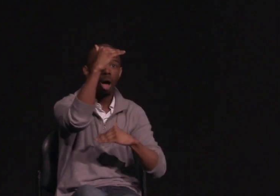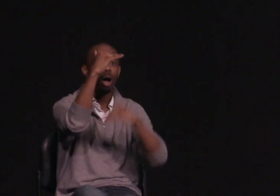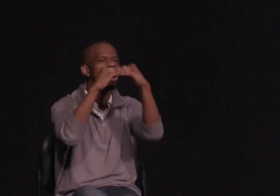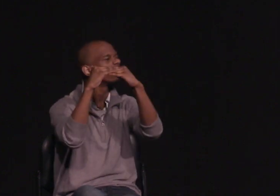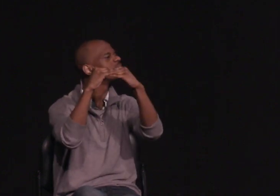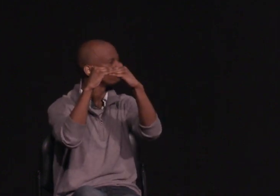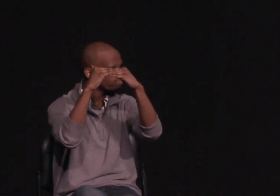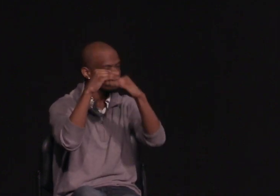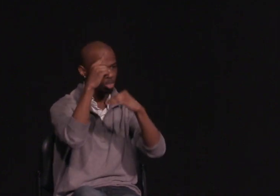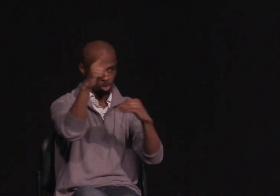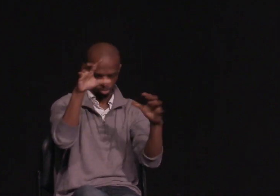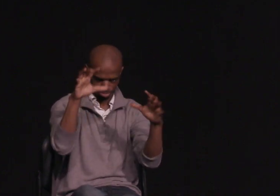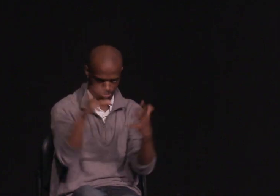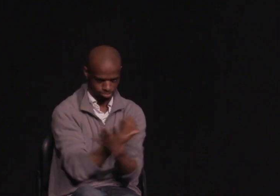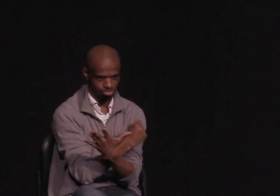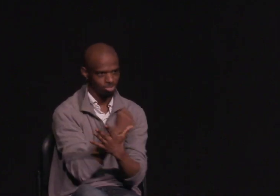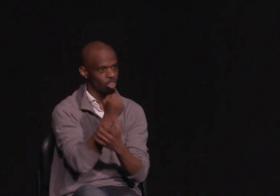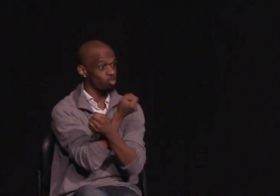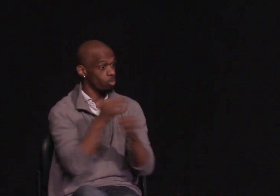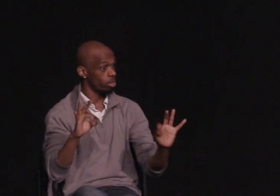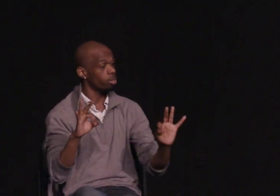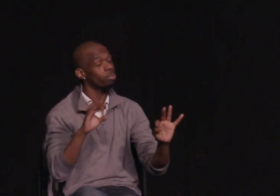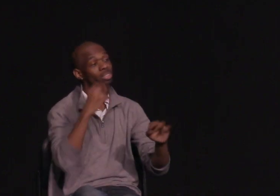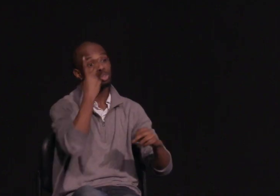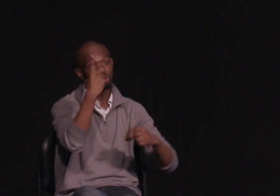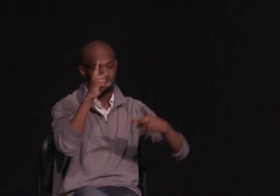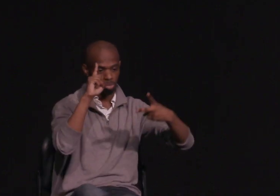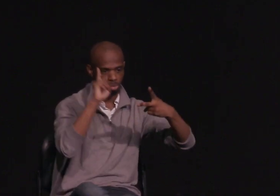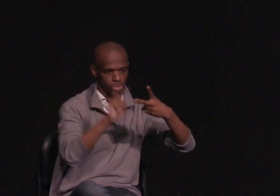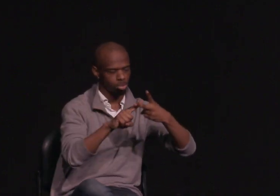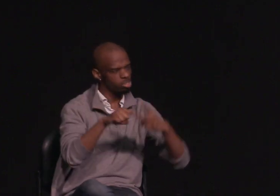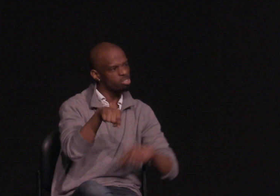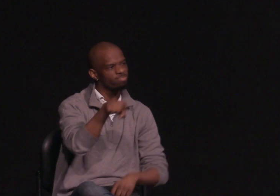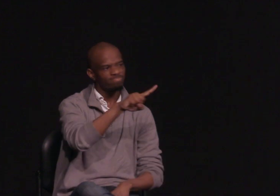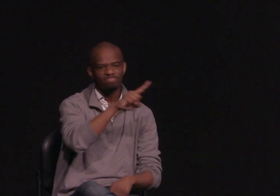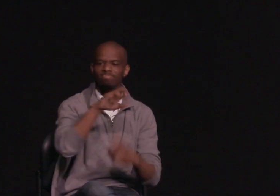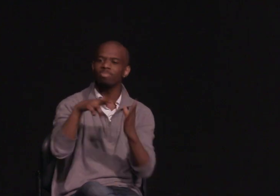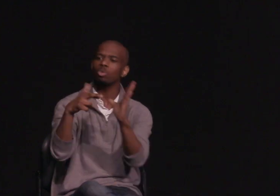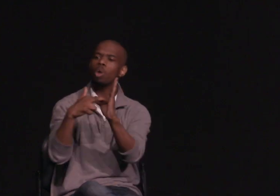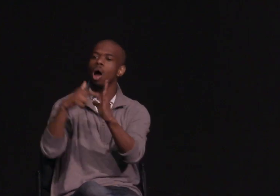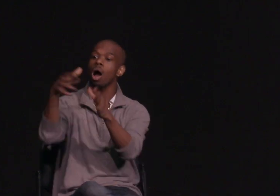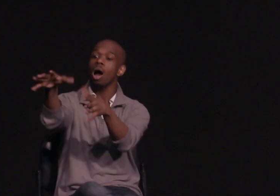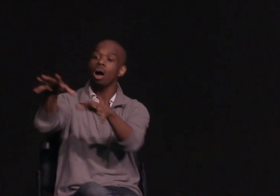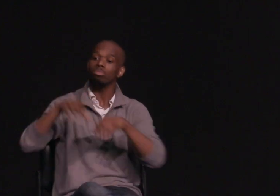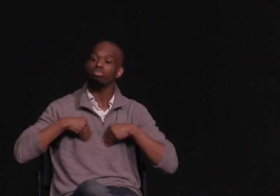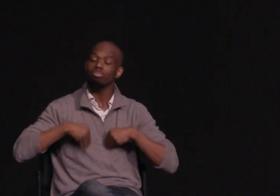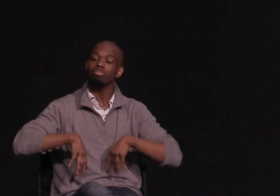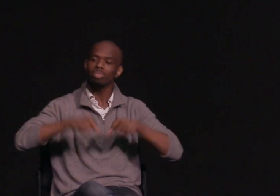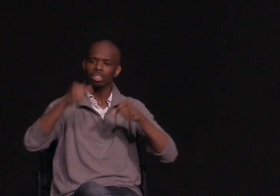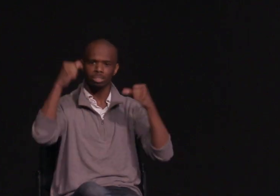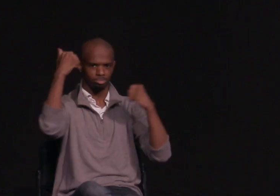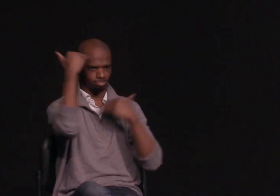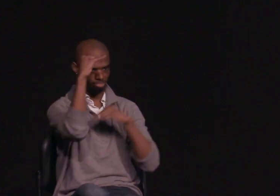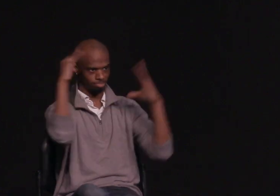don't ever let the world put me into a box that restricts my creative expression.